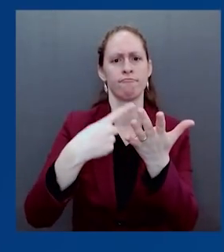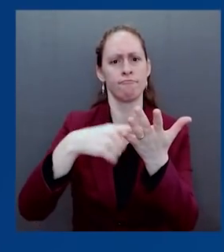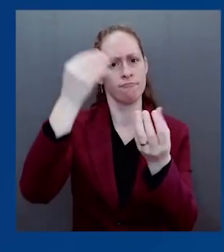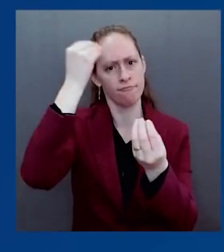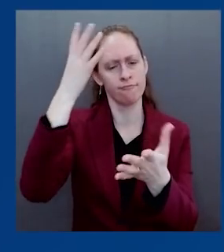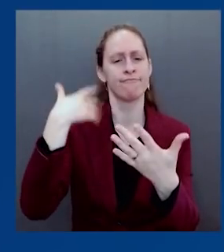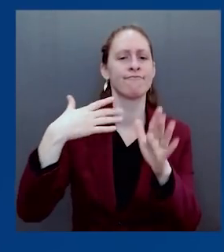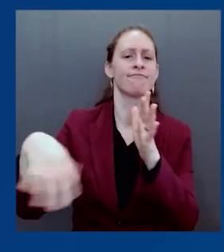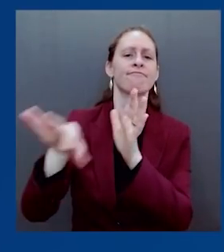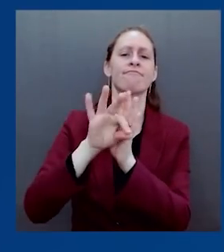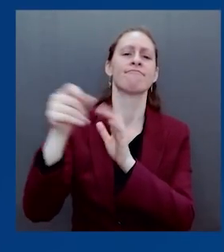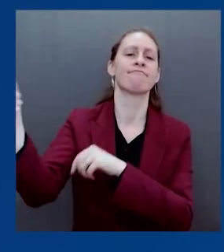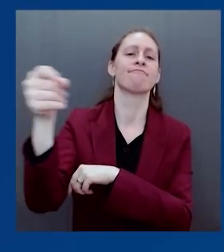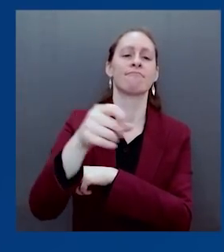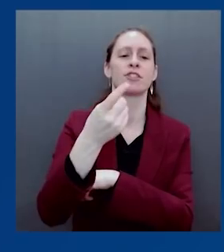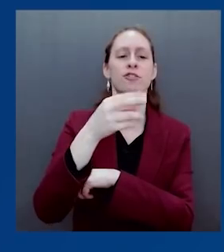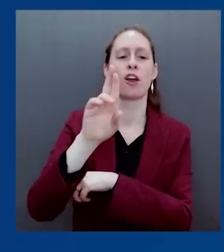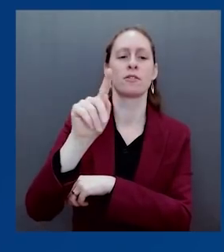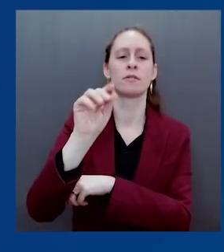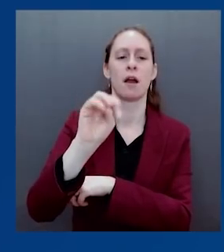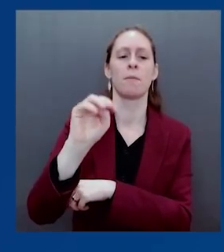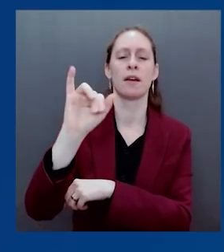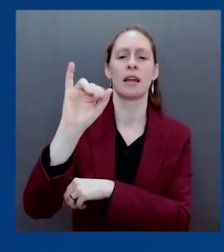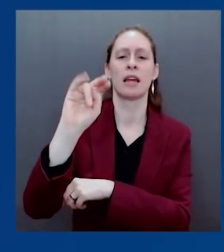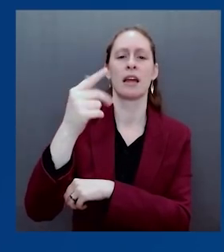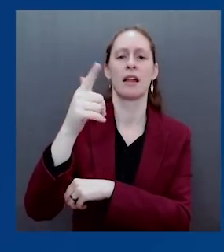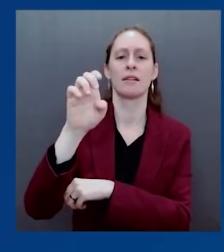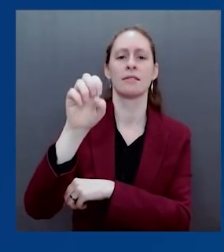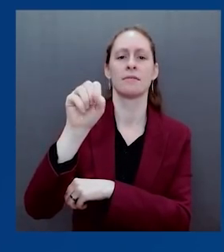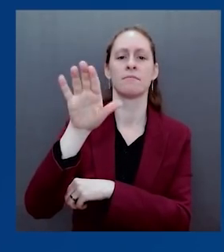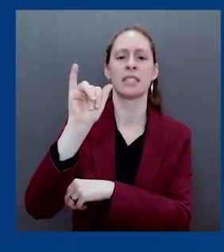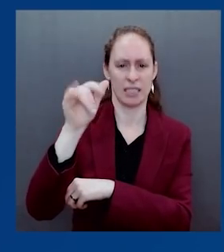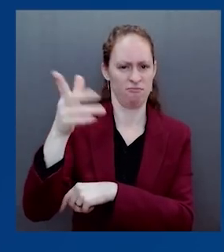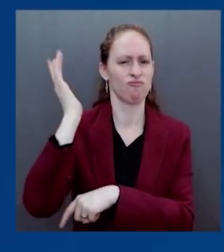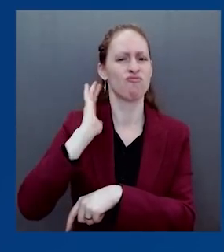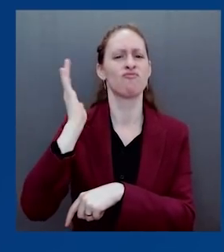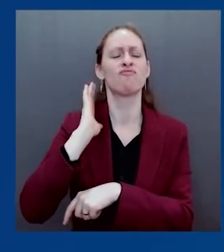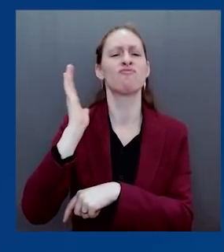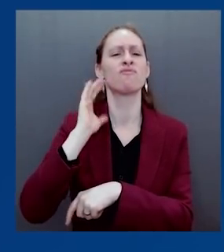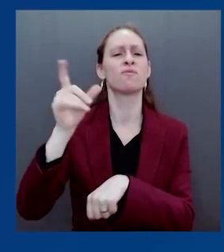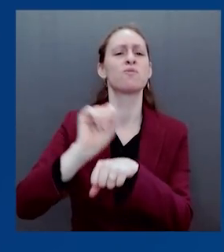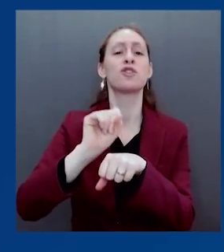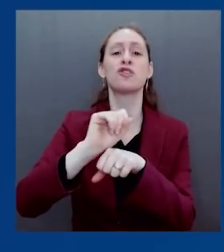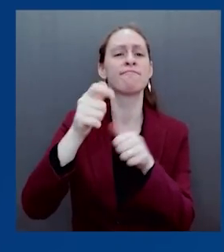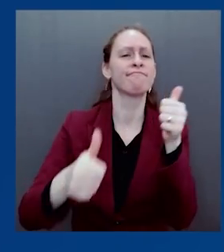who was previously Director of Johns Hopkins Center for Health Security, to lead our federal testing program.